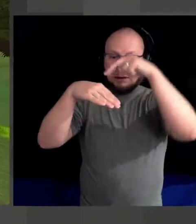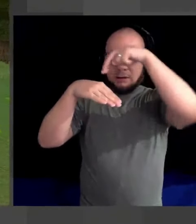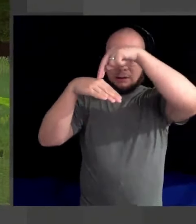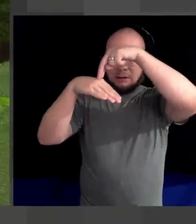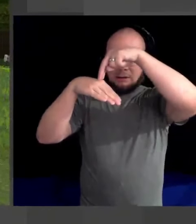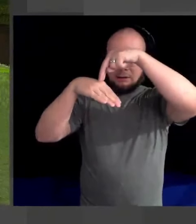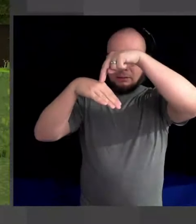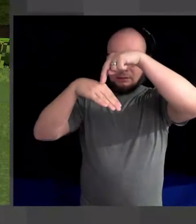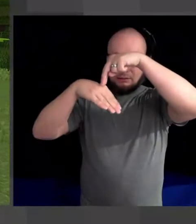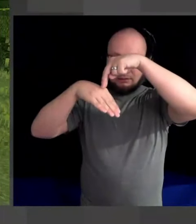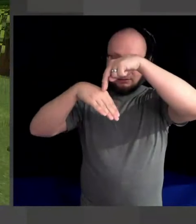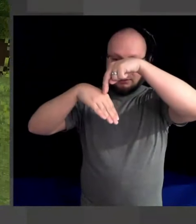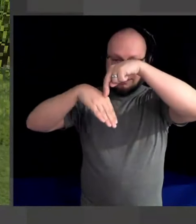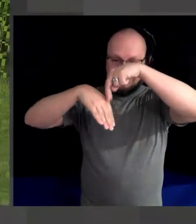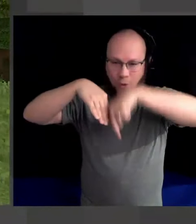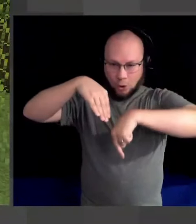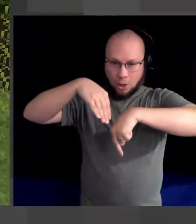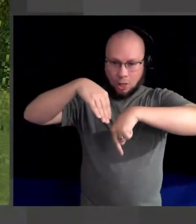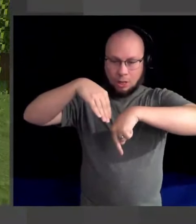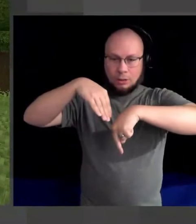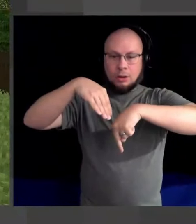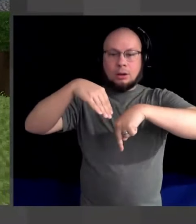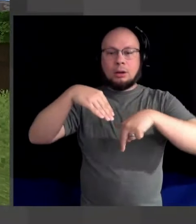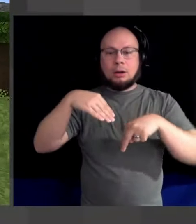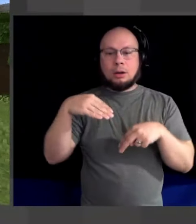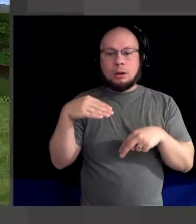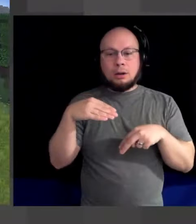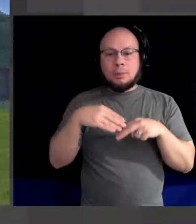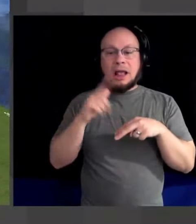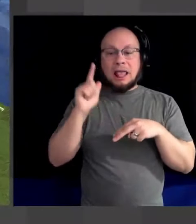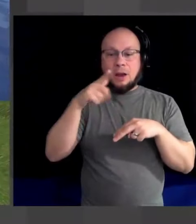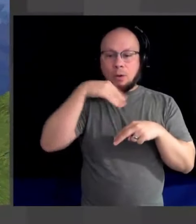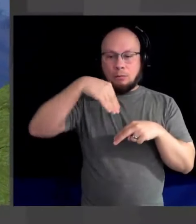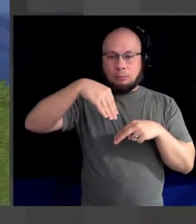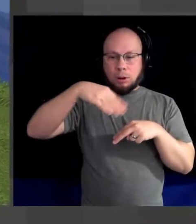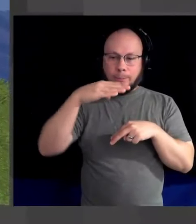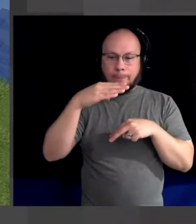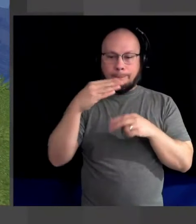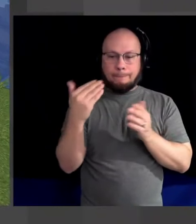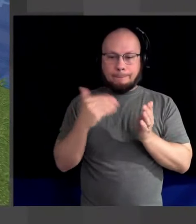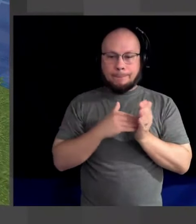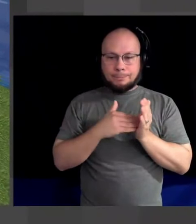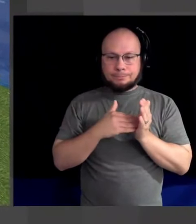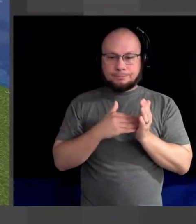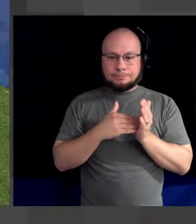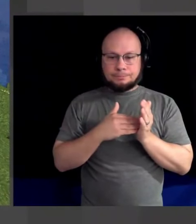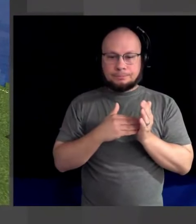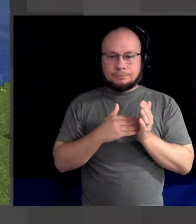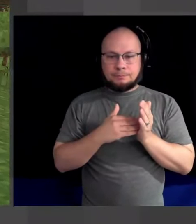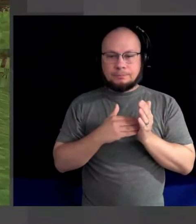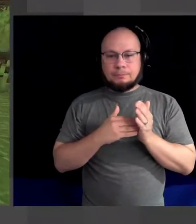TILT DOWN WHEN YOU STAND ON IT TOO LONG SO THIS WILL MAKE YOU